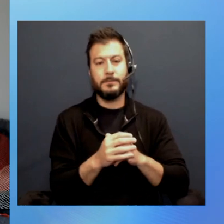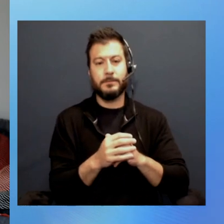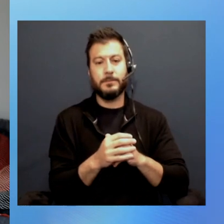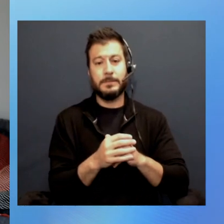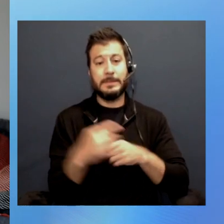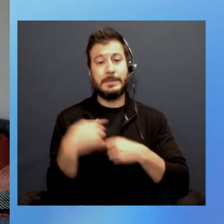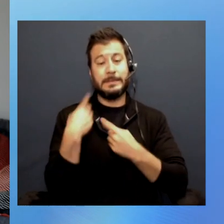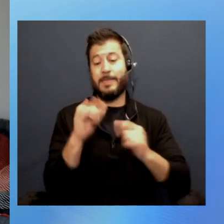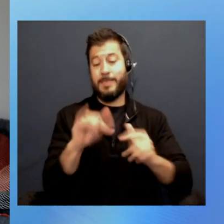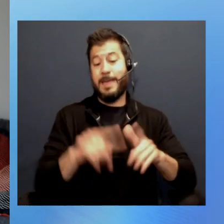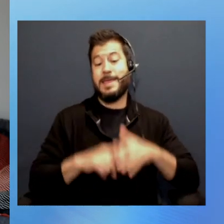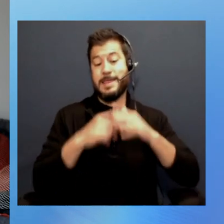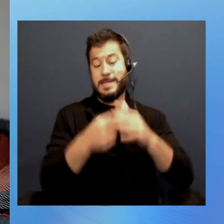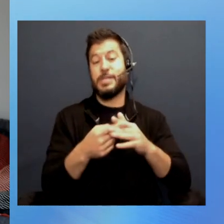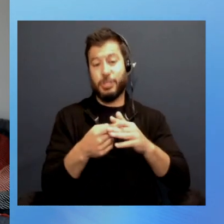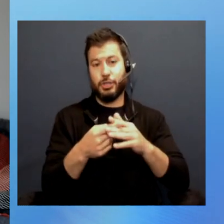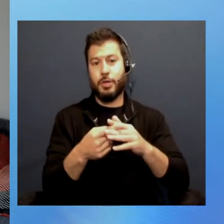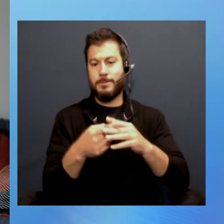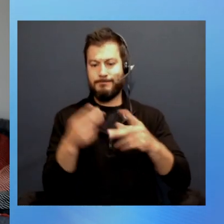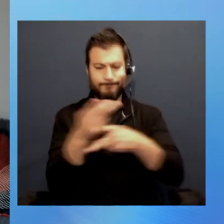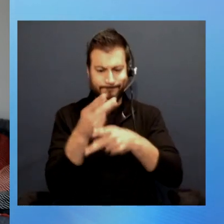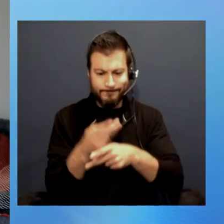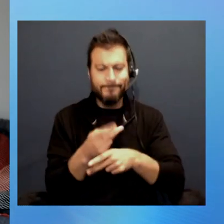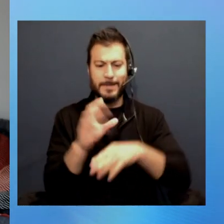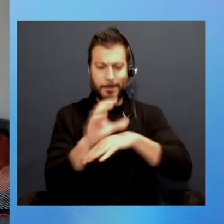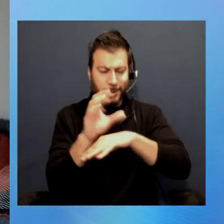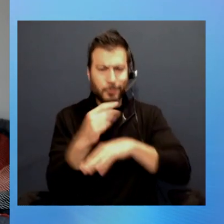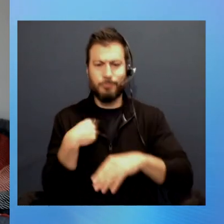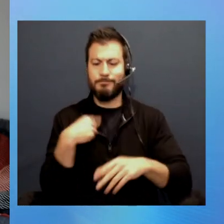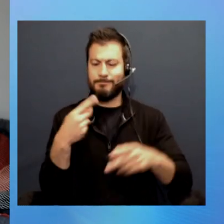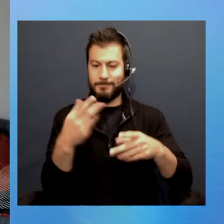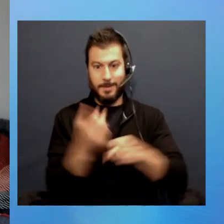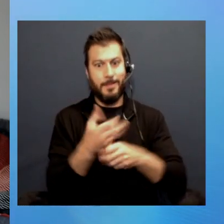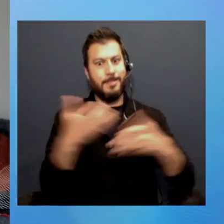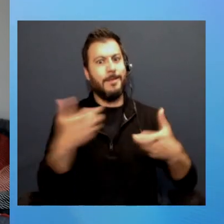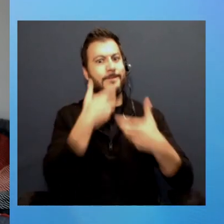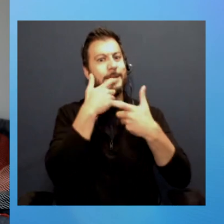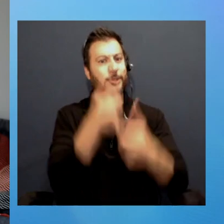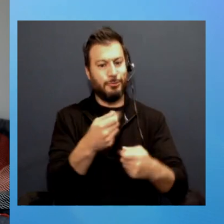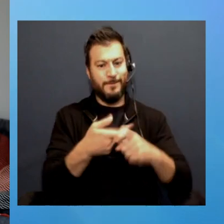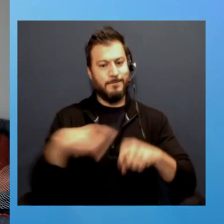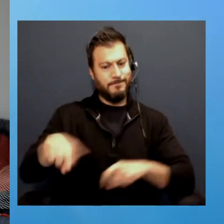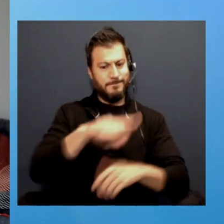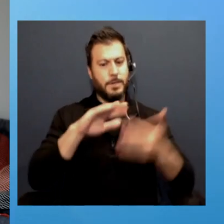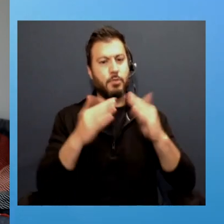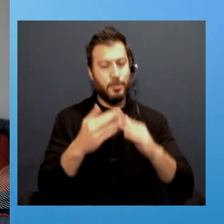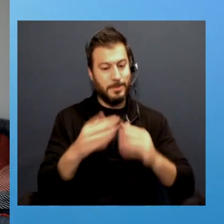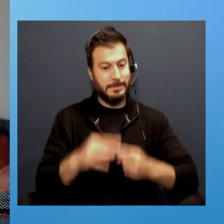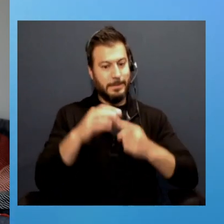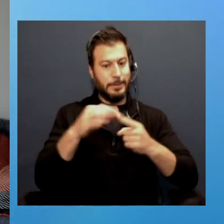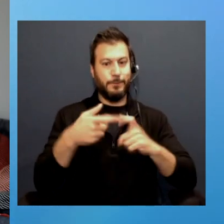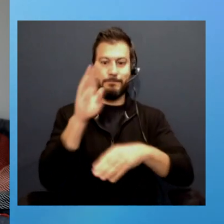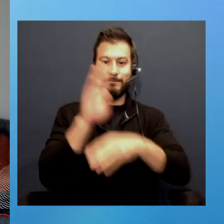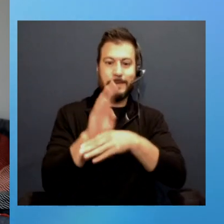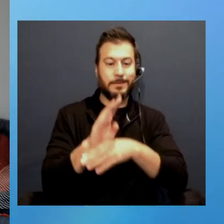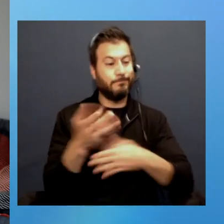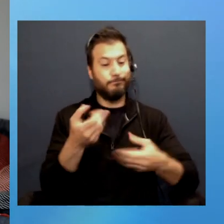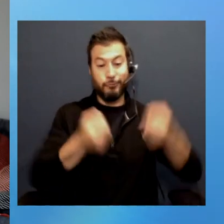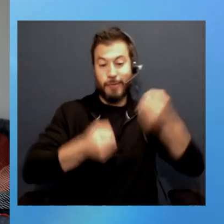Since the initial launch and implementation, we received a lot of interest from the community, especially from industry,